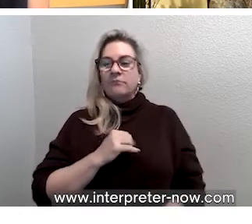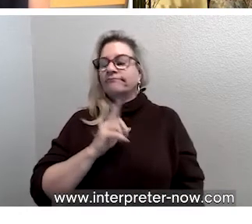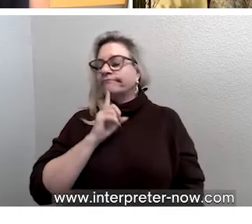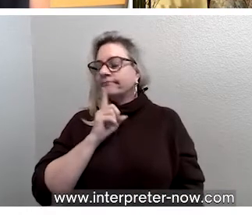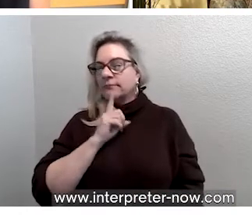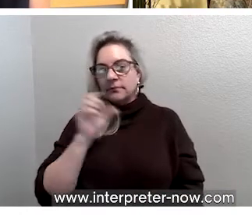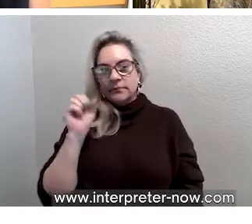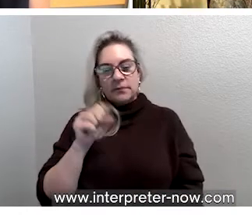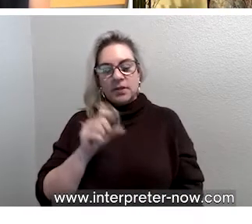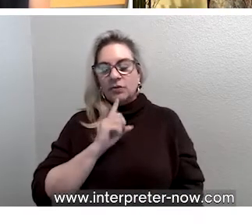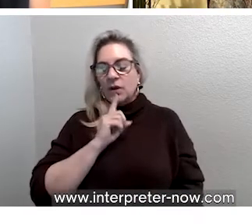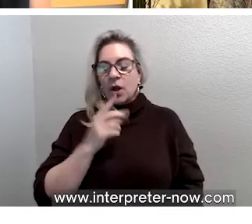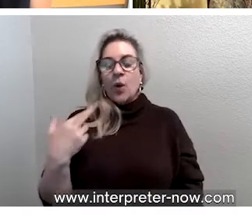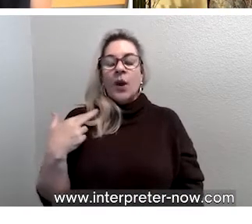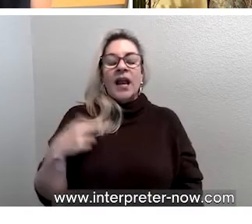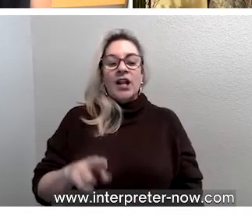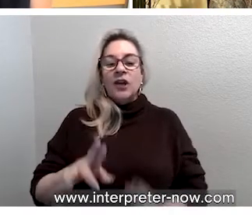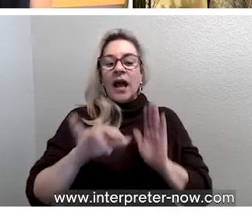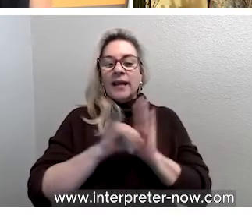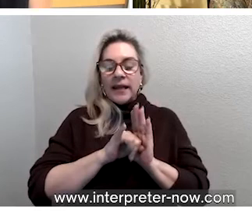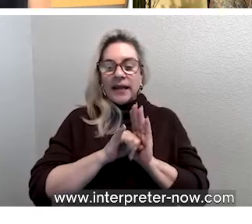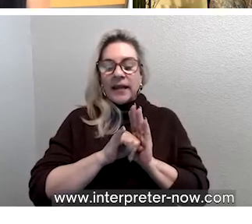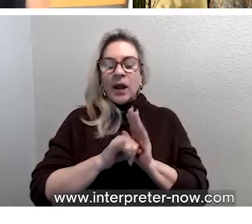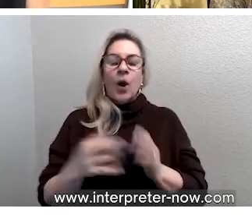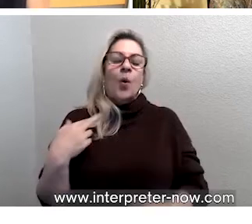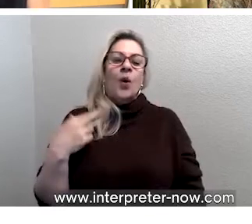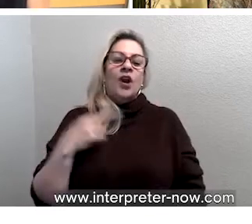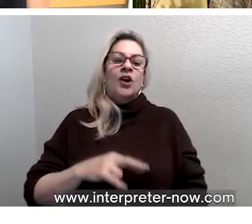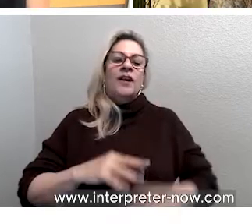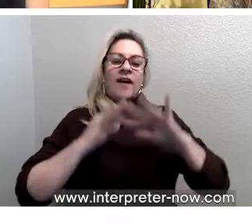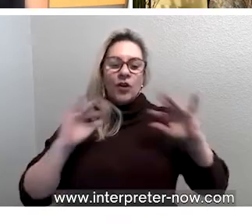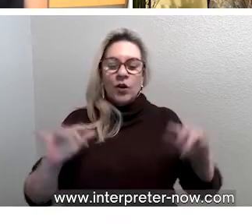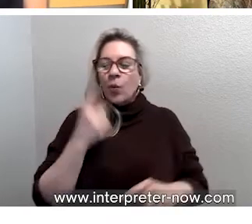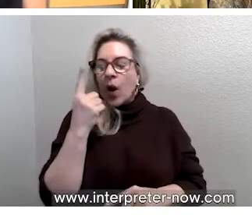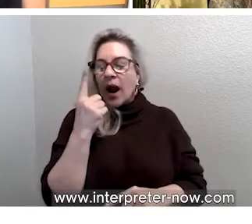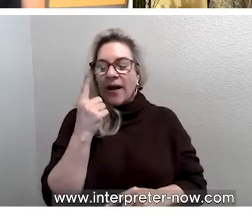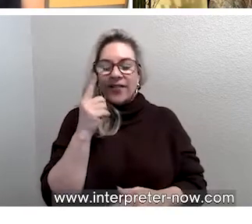That religion, religious identity, and religious diversity are one of the least discussed,